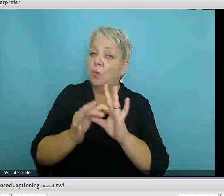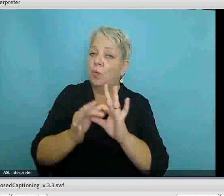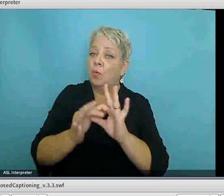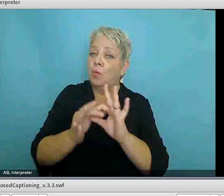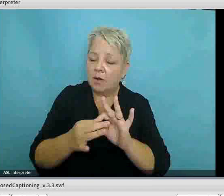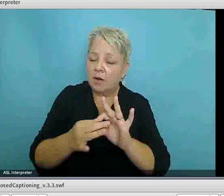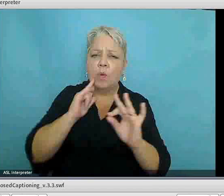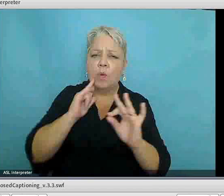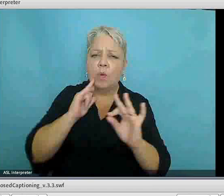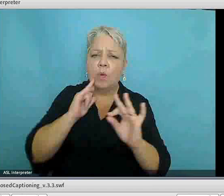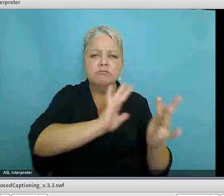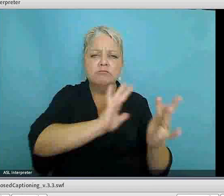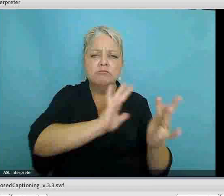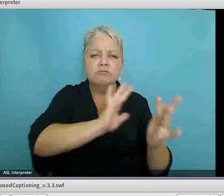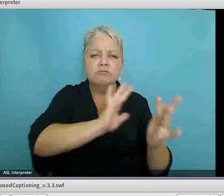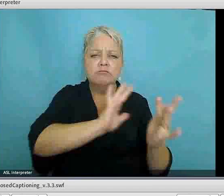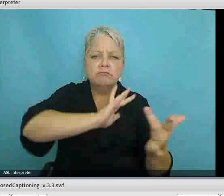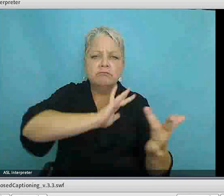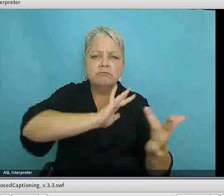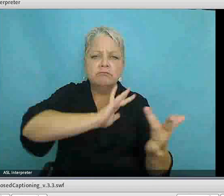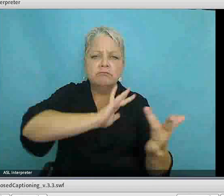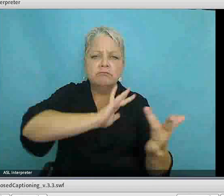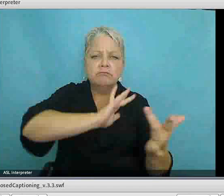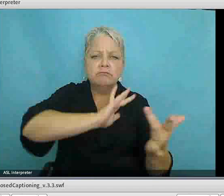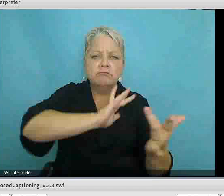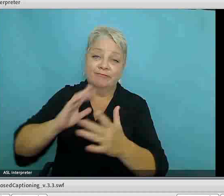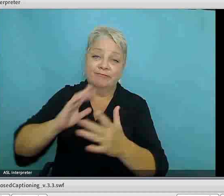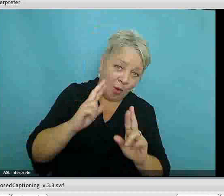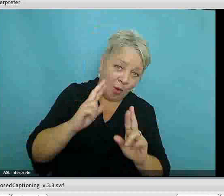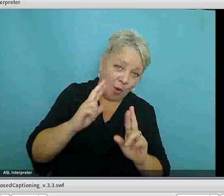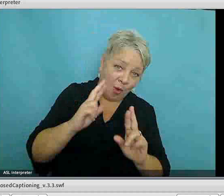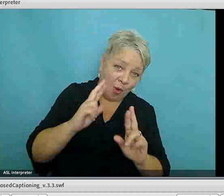a plan of care that makes sense for that member. Thank you.